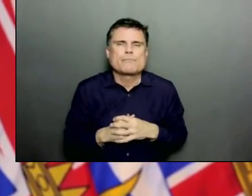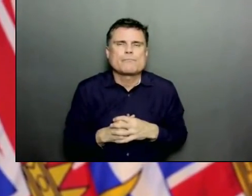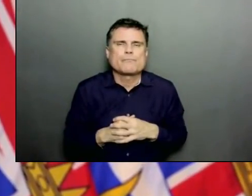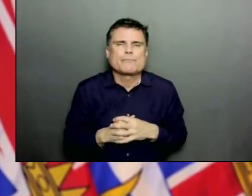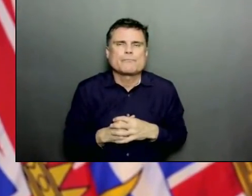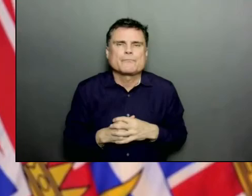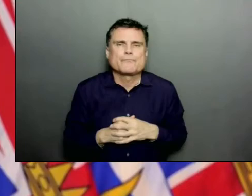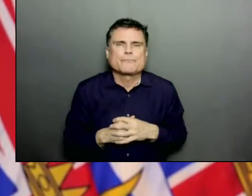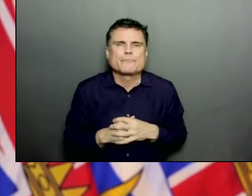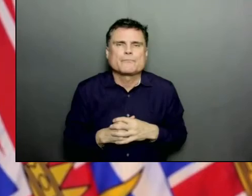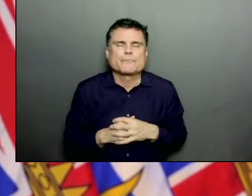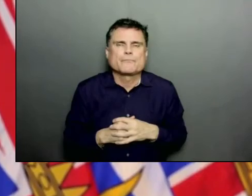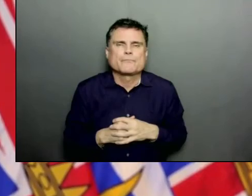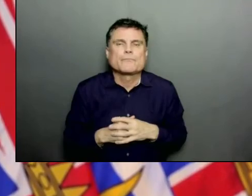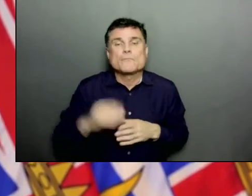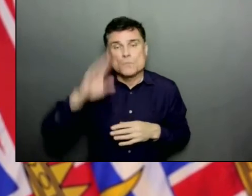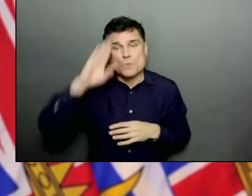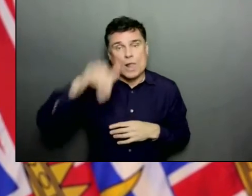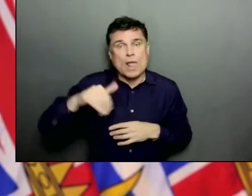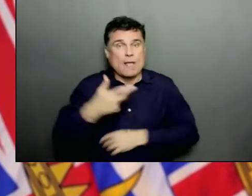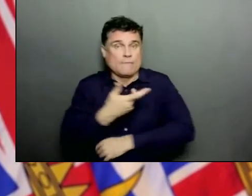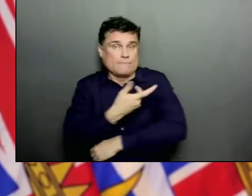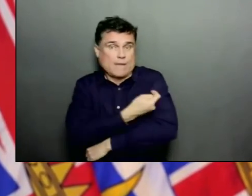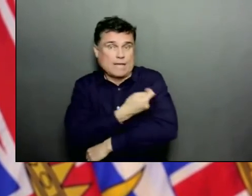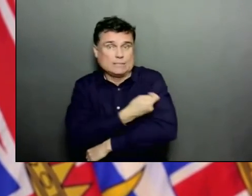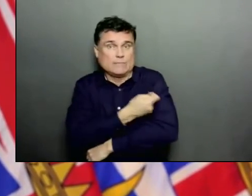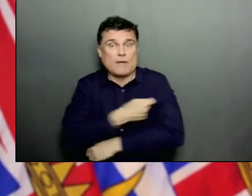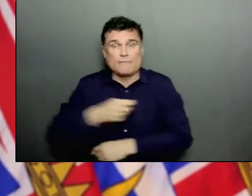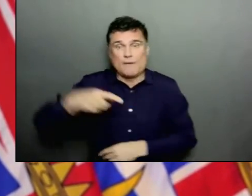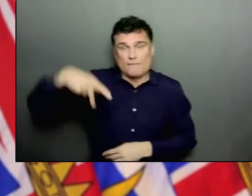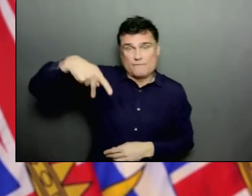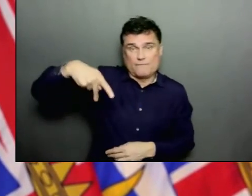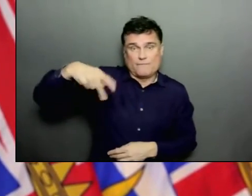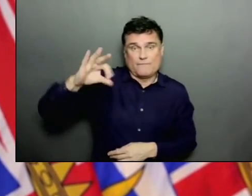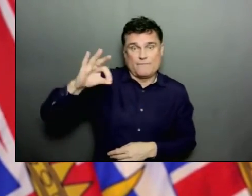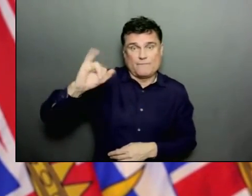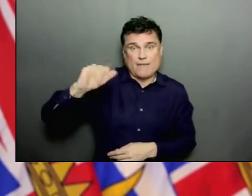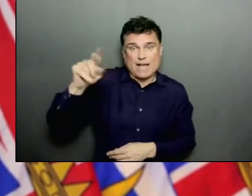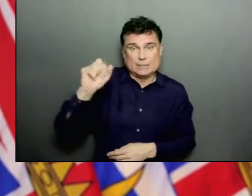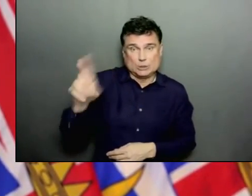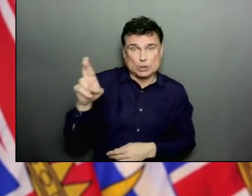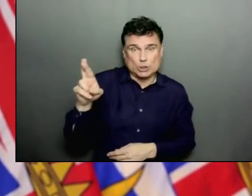come directly to the areas and we can send it to many more areas.